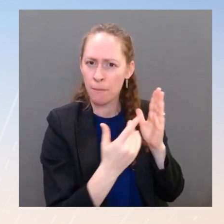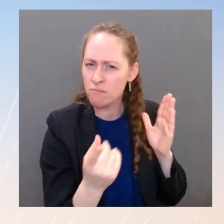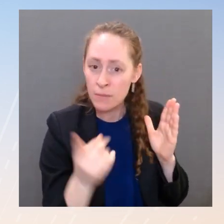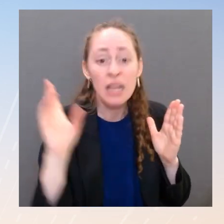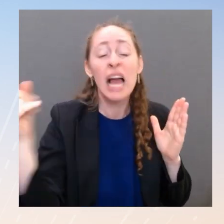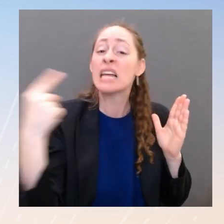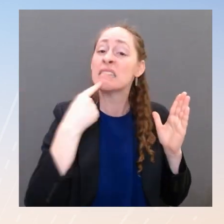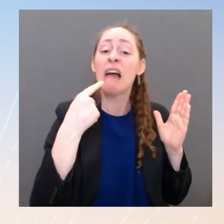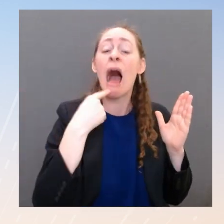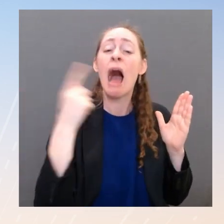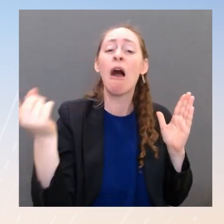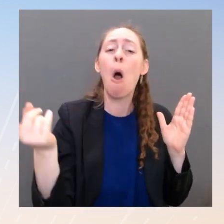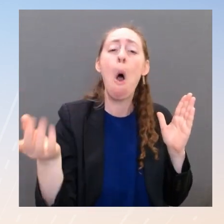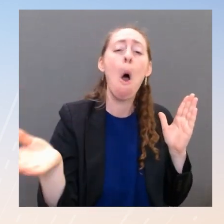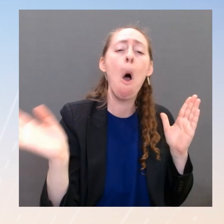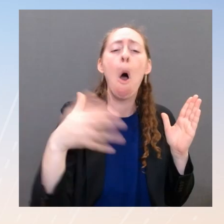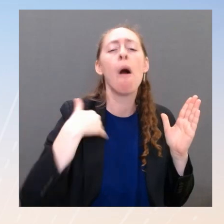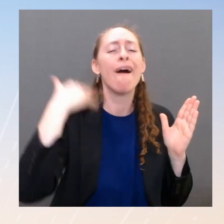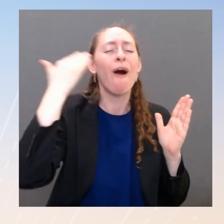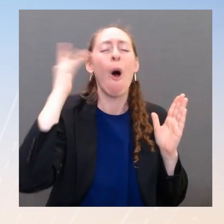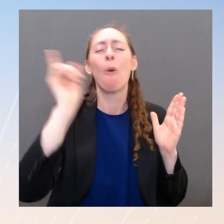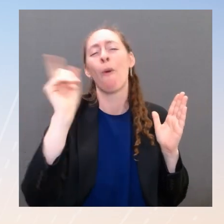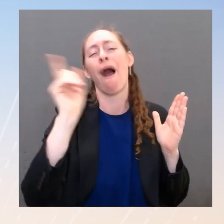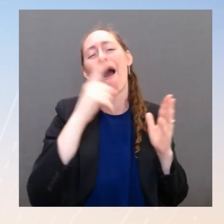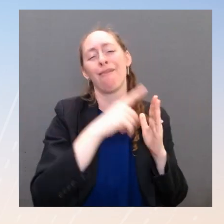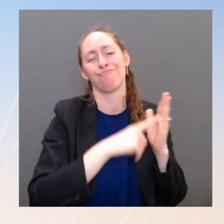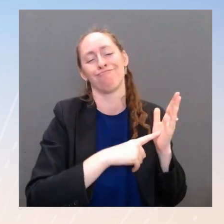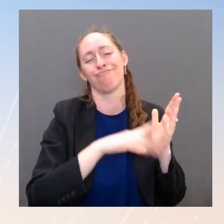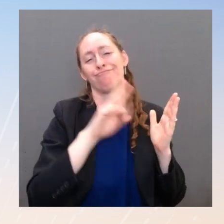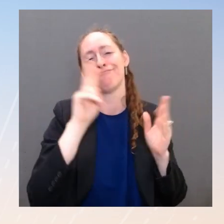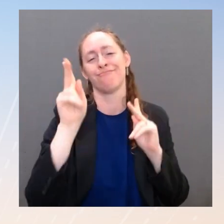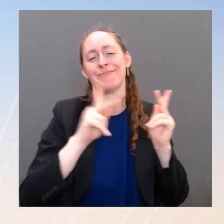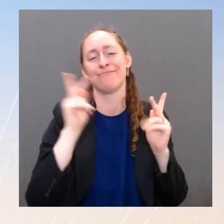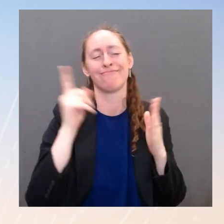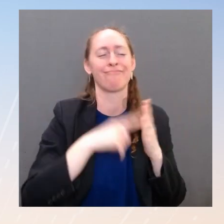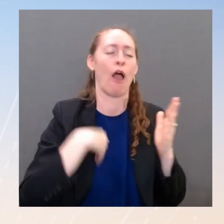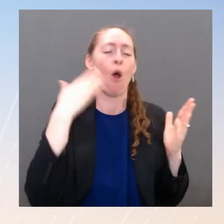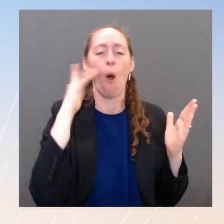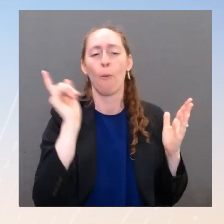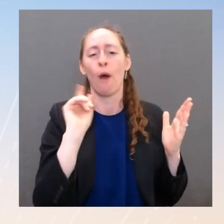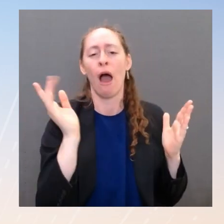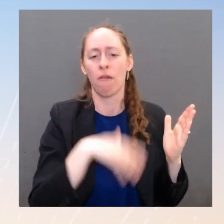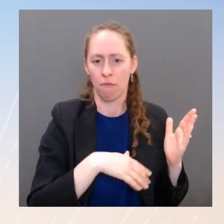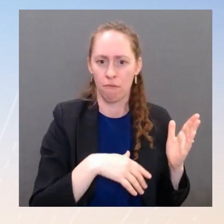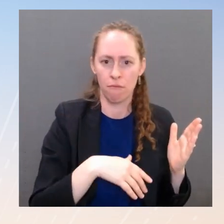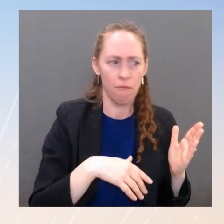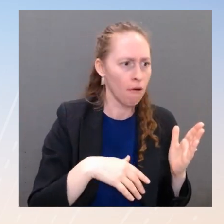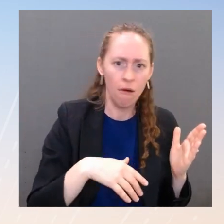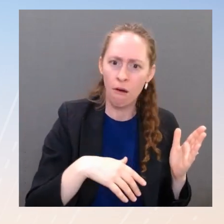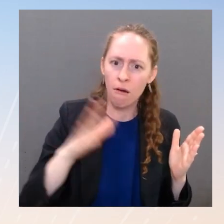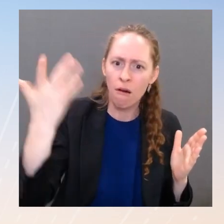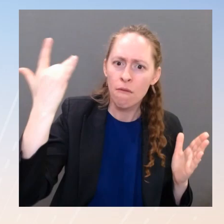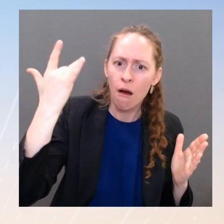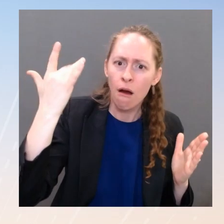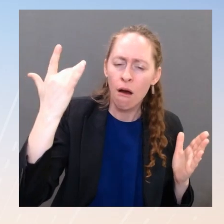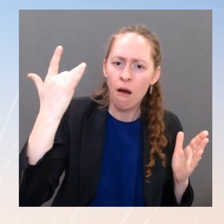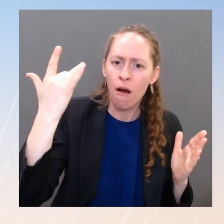to get more follow-up details on his comments. I know he's spoken extensively at a range of hearings and, obviously, on a range of Sunday shows -- yesterday -- including on Fox, I believe.